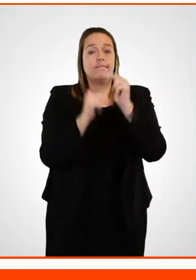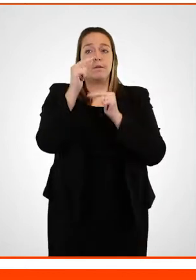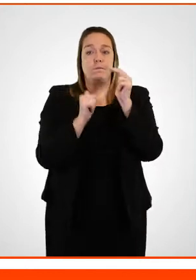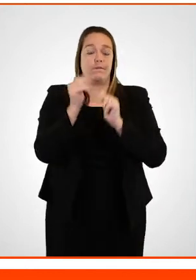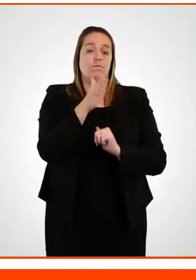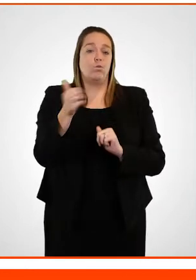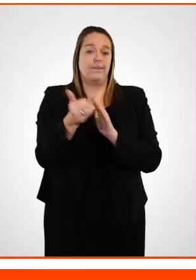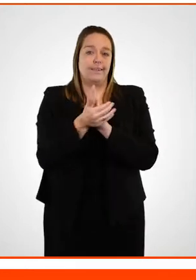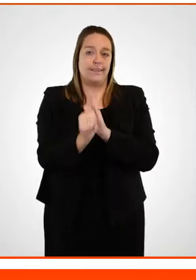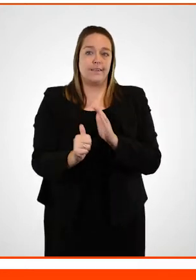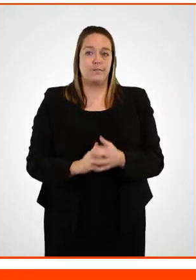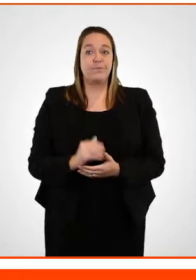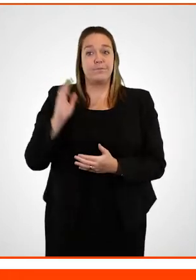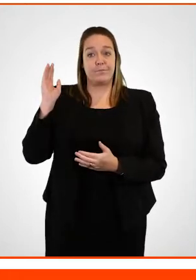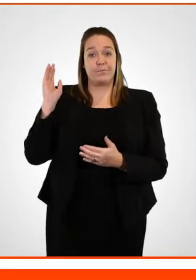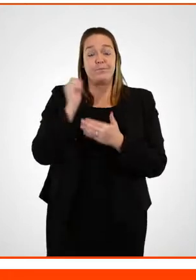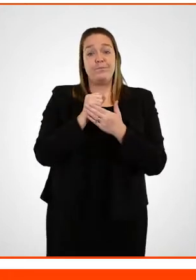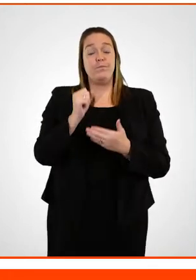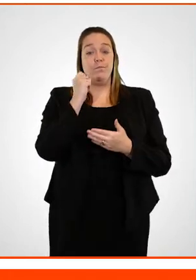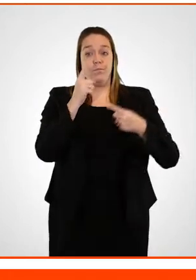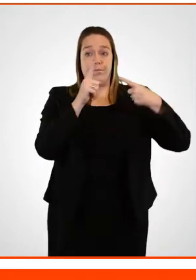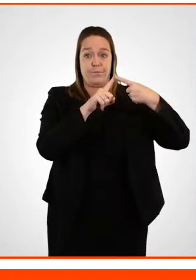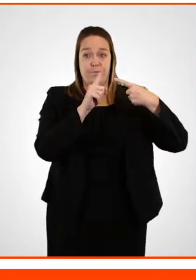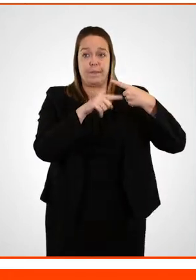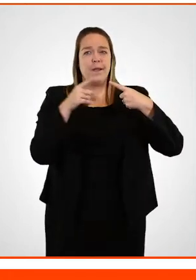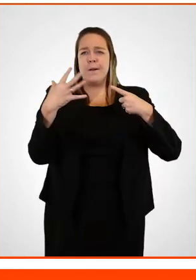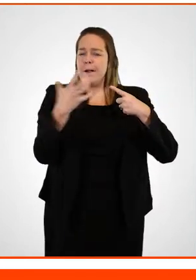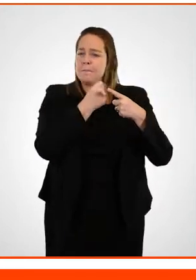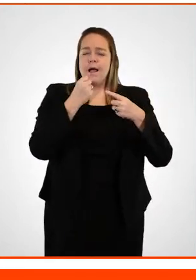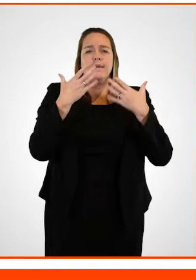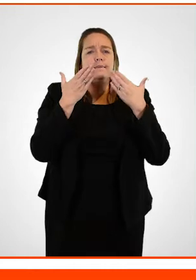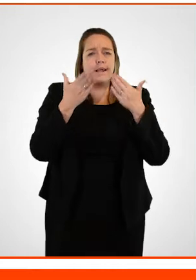Number one is explicit modelling of fluent reading.